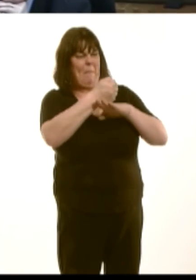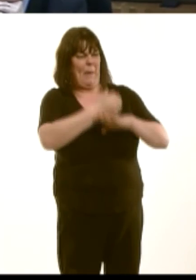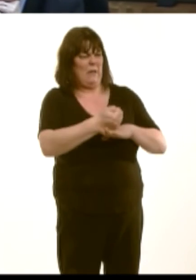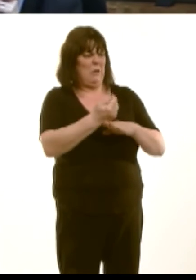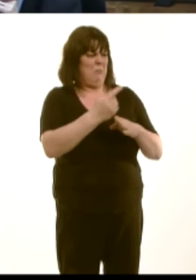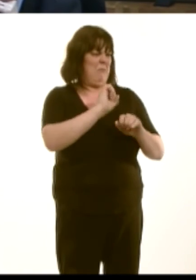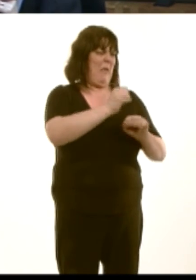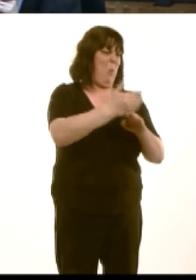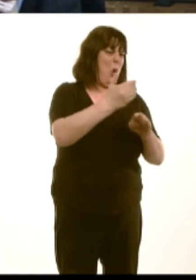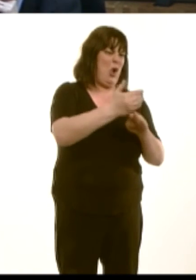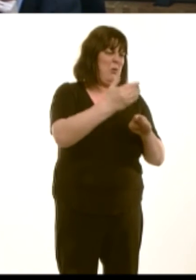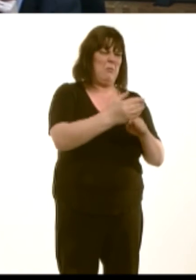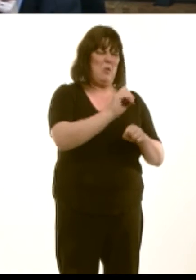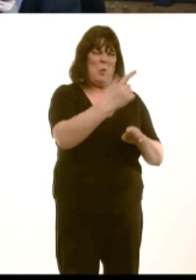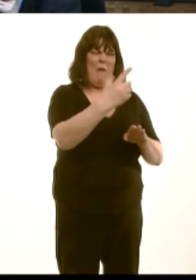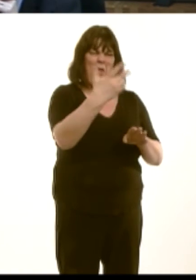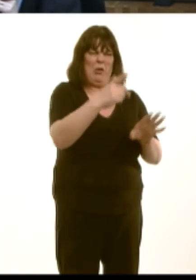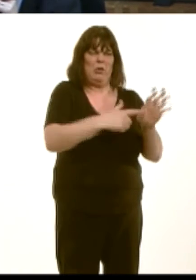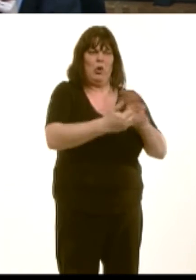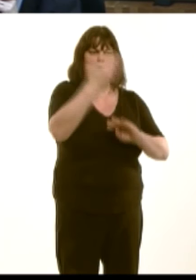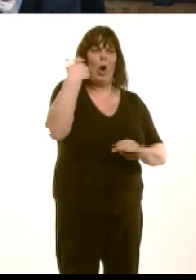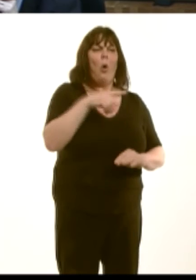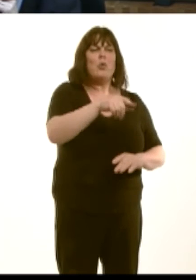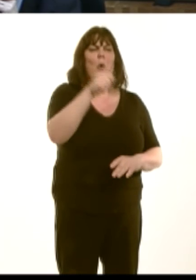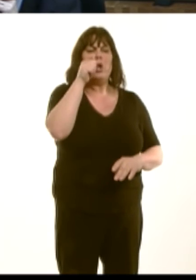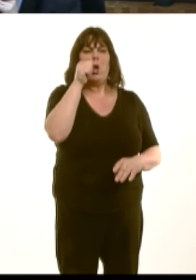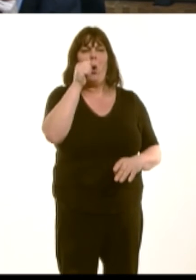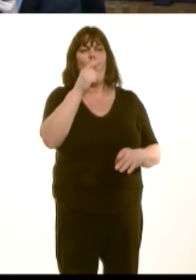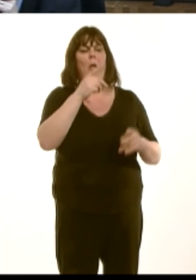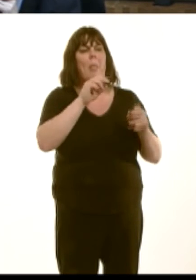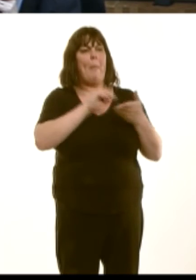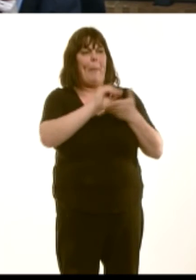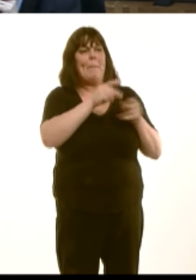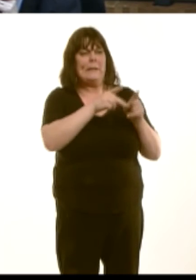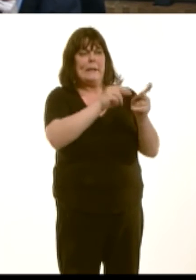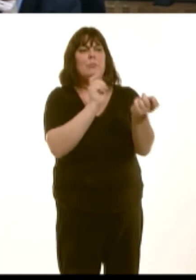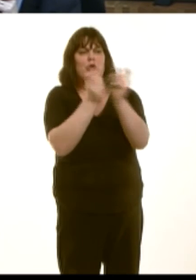So, it was inevitableówe knew this at the timeóthat the historic basis would go, and